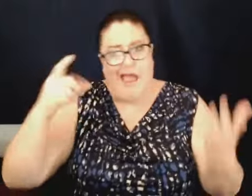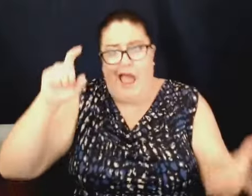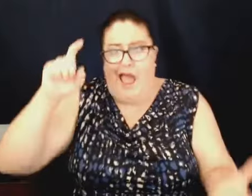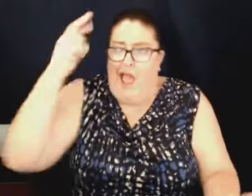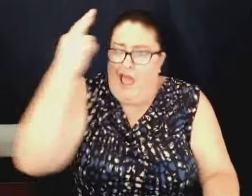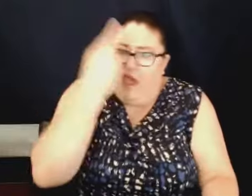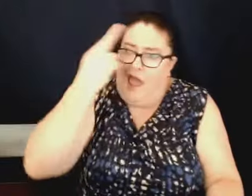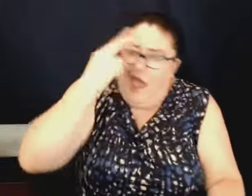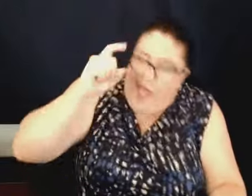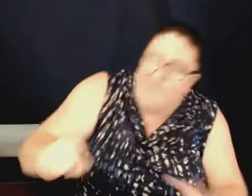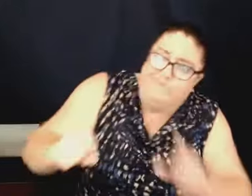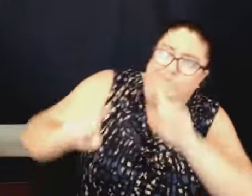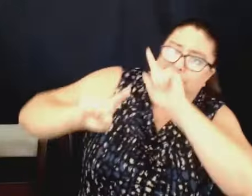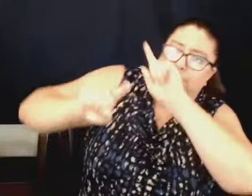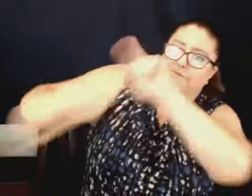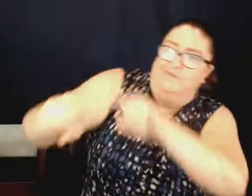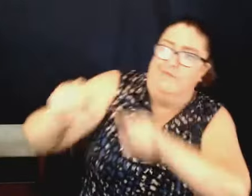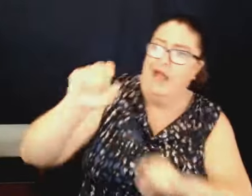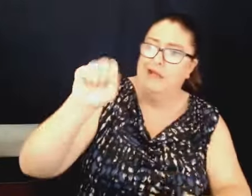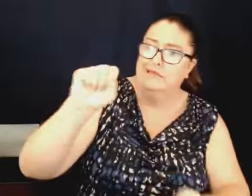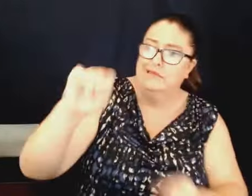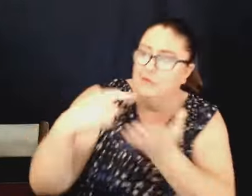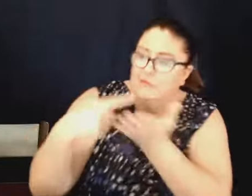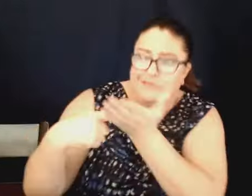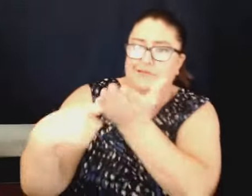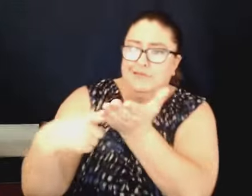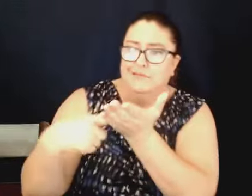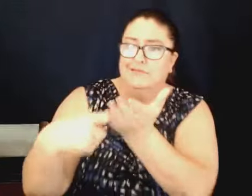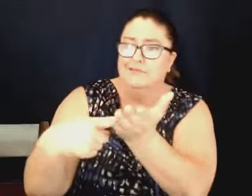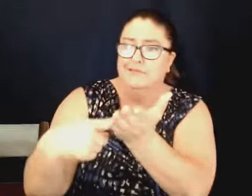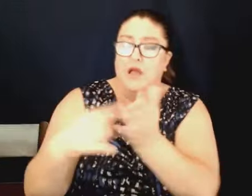Those are the reasons why you would have to go to SS office.